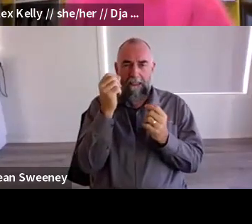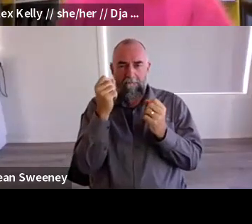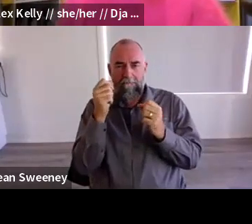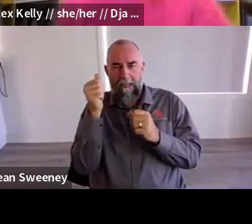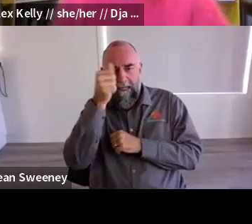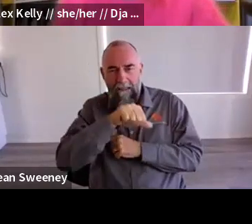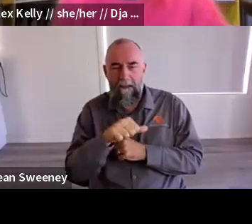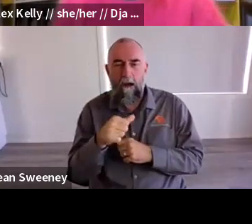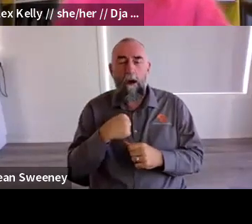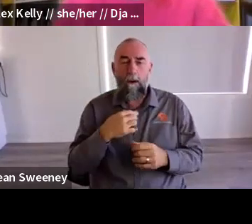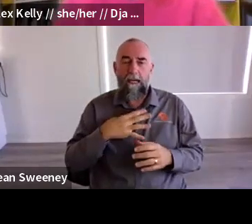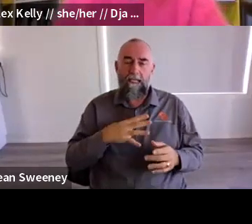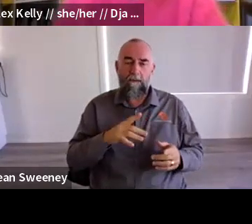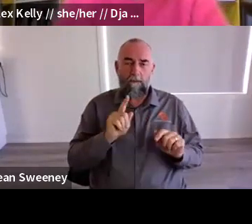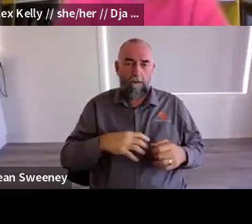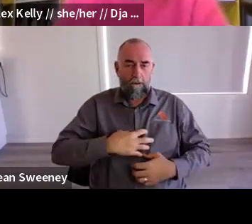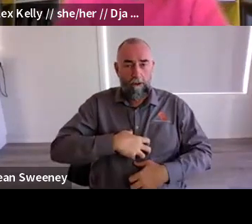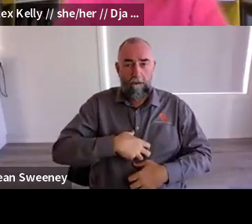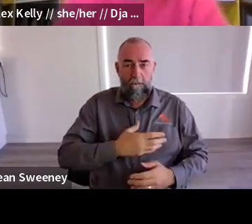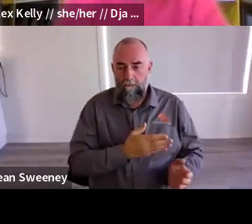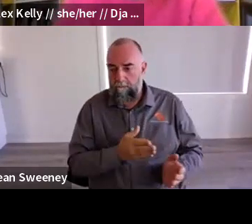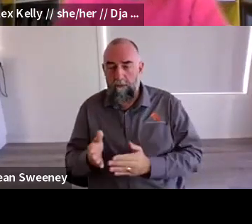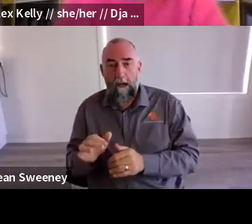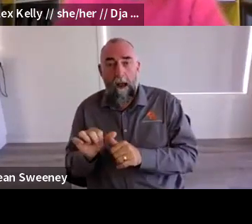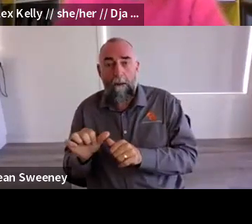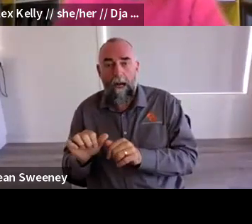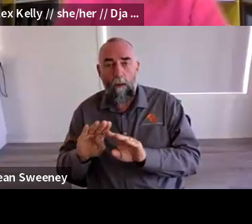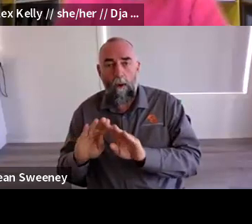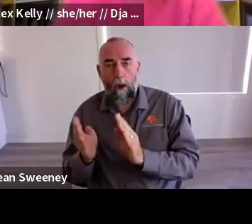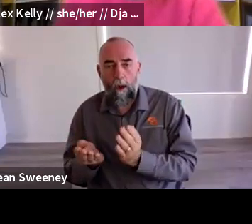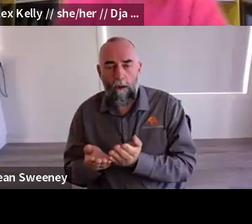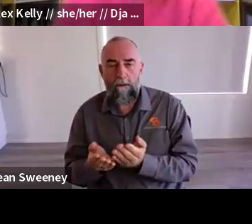when we use that word - and it's really about coming back to that. And